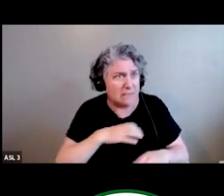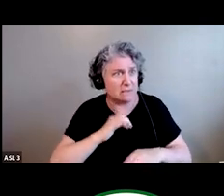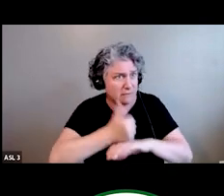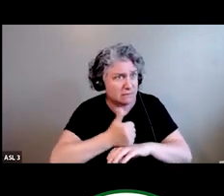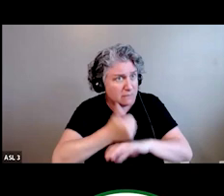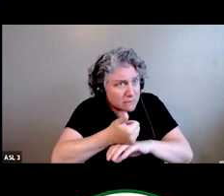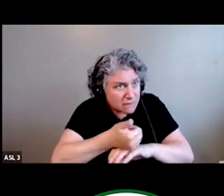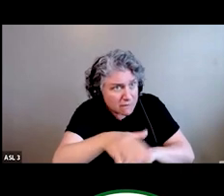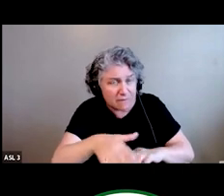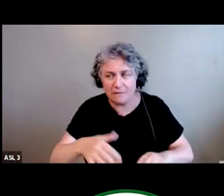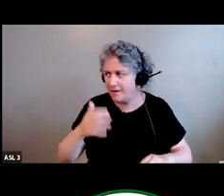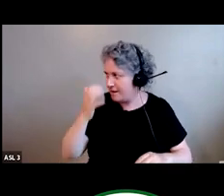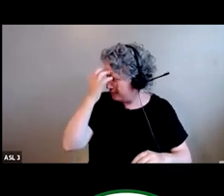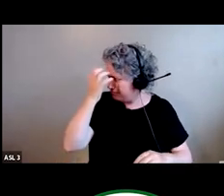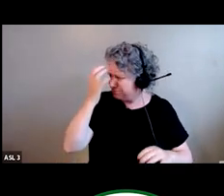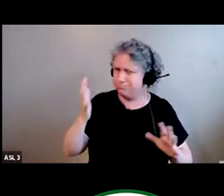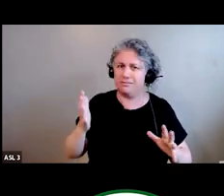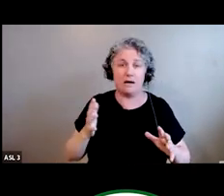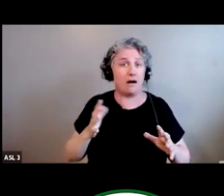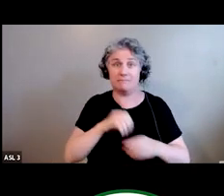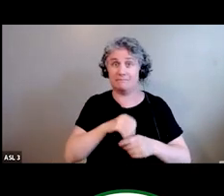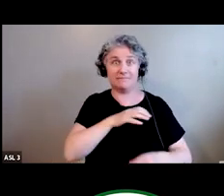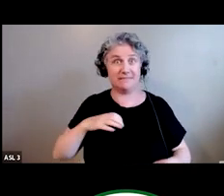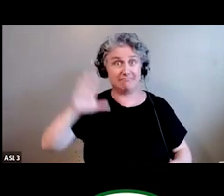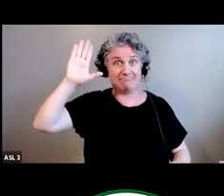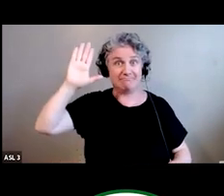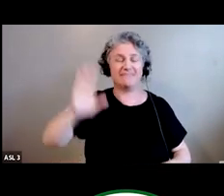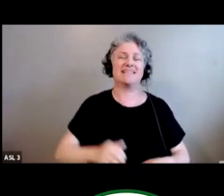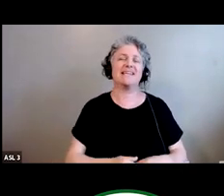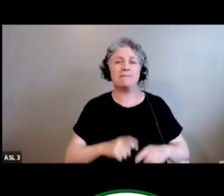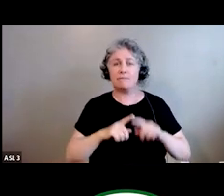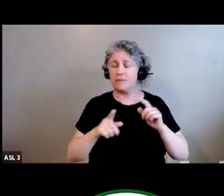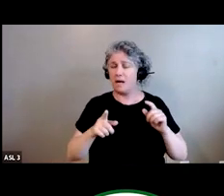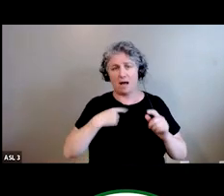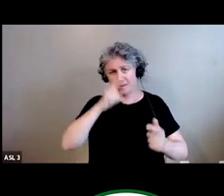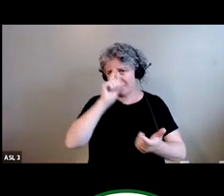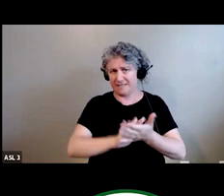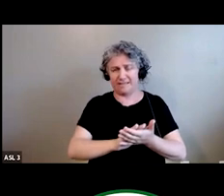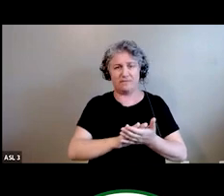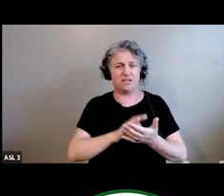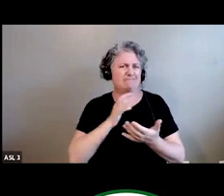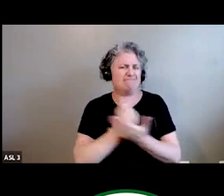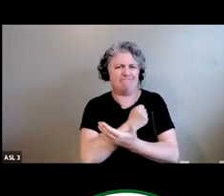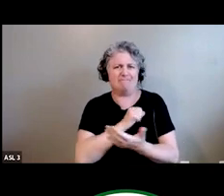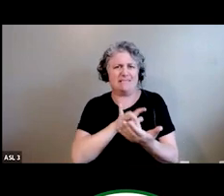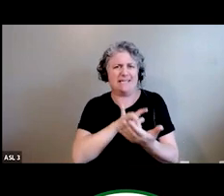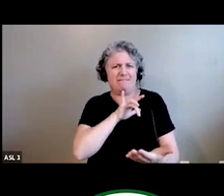of those types of things that, that really, institutions that really have a choice about